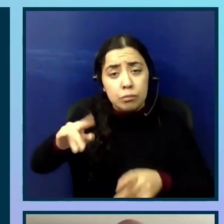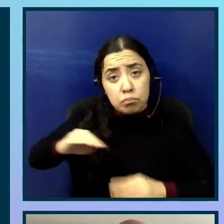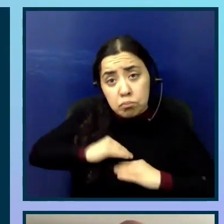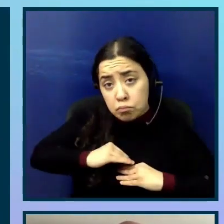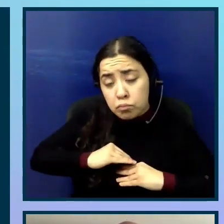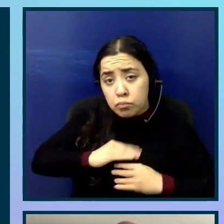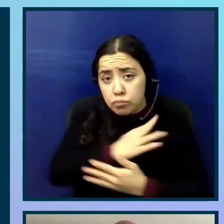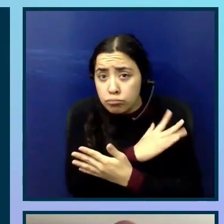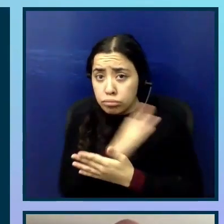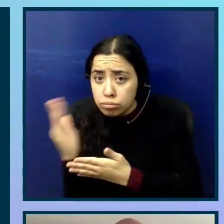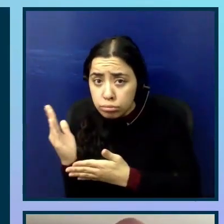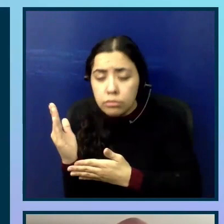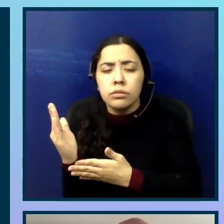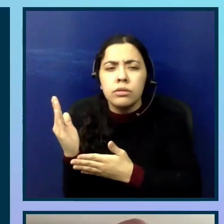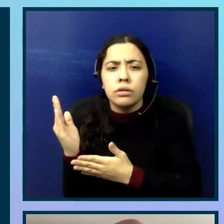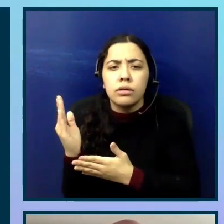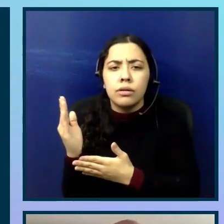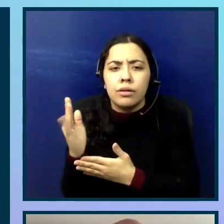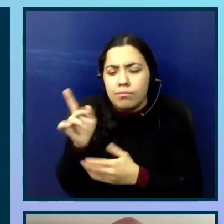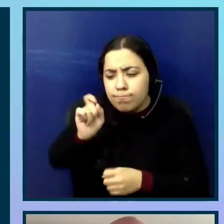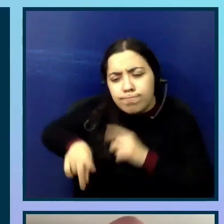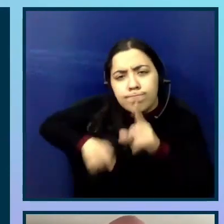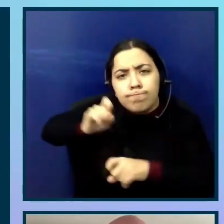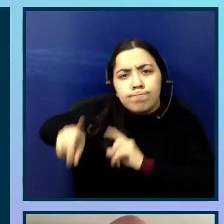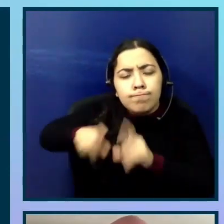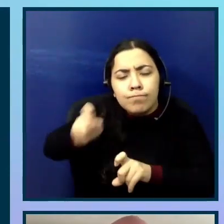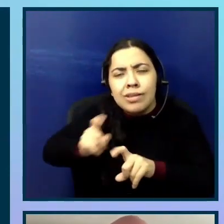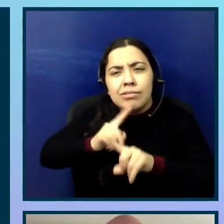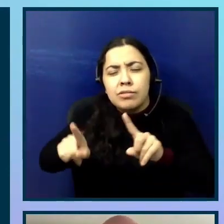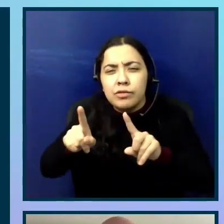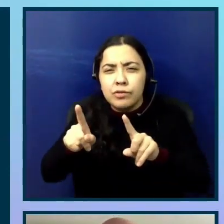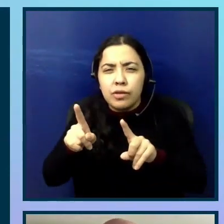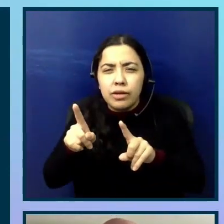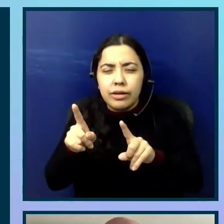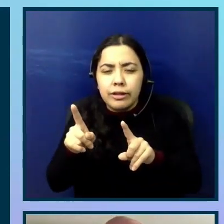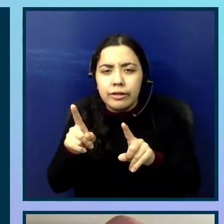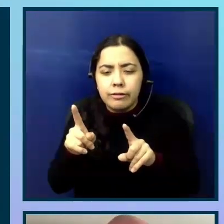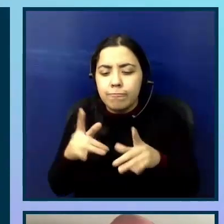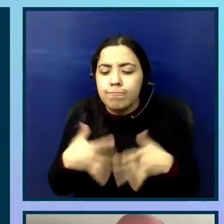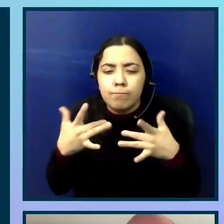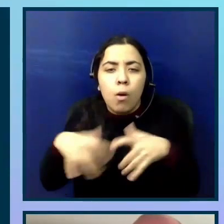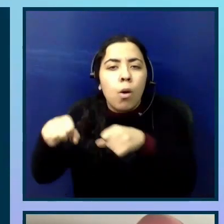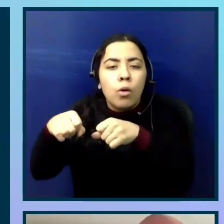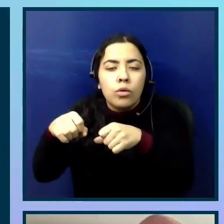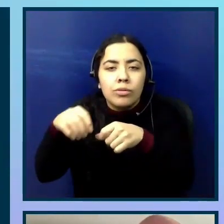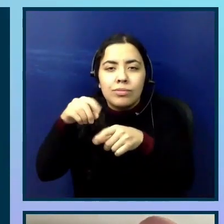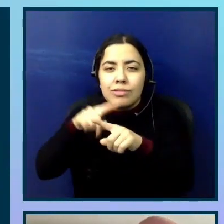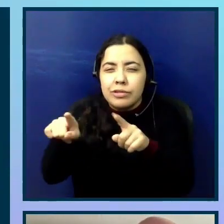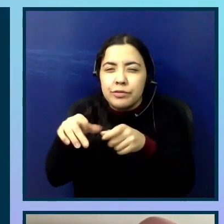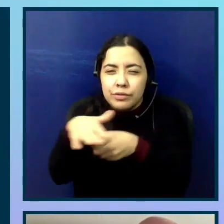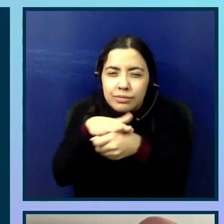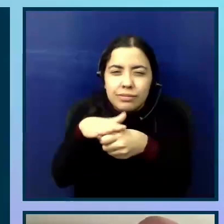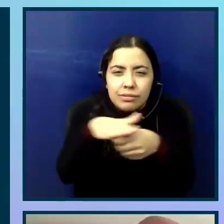because we do different things on different sites. And this is incredibly, incredibly important stuff.